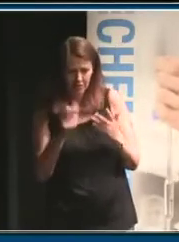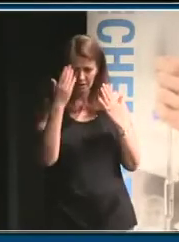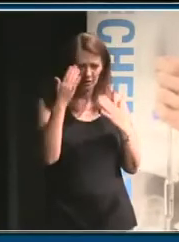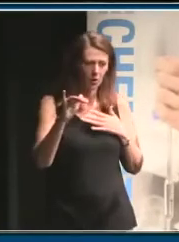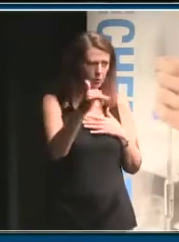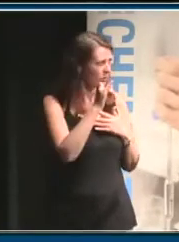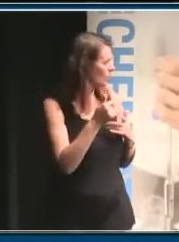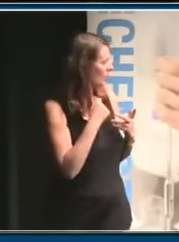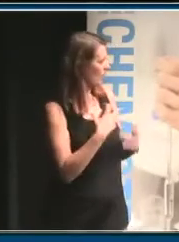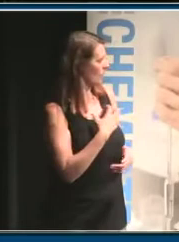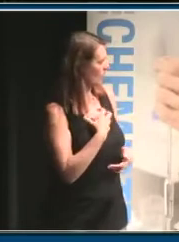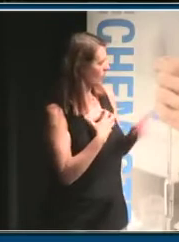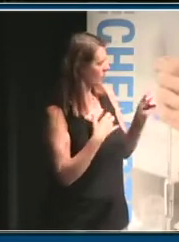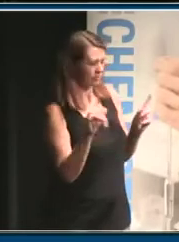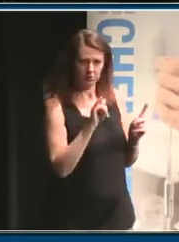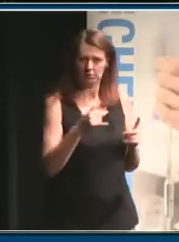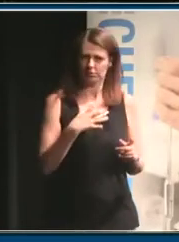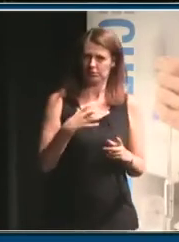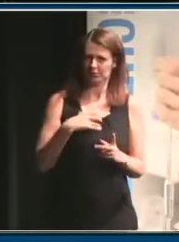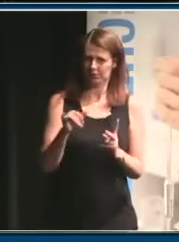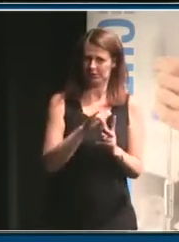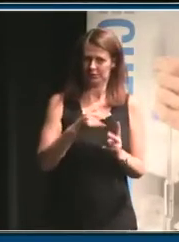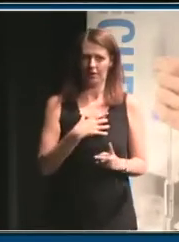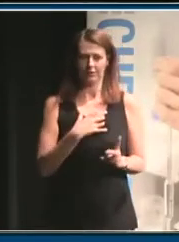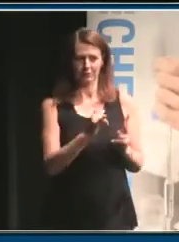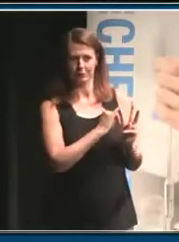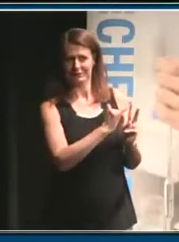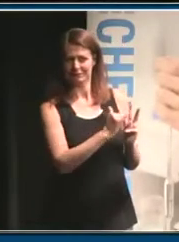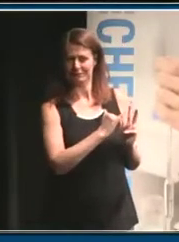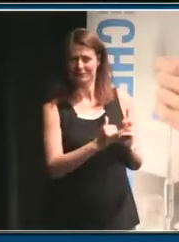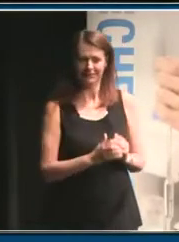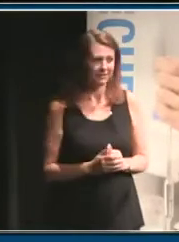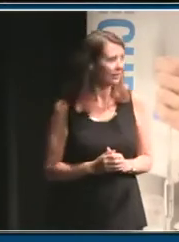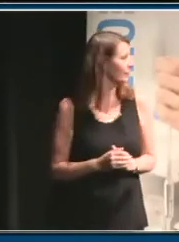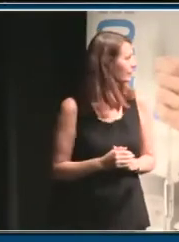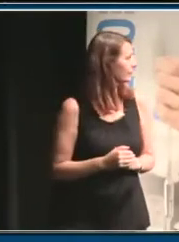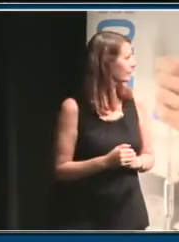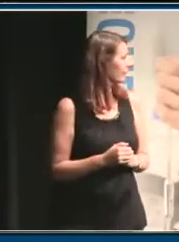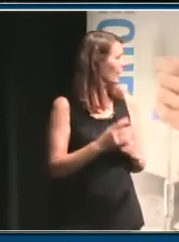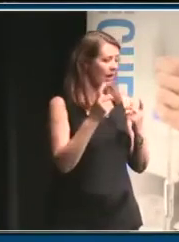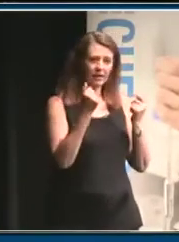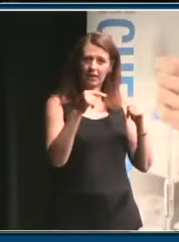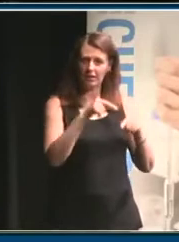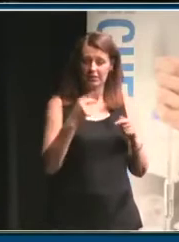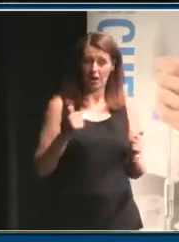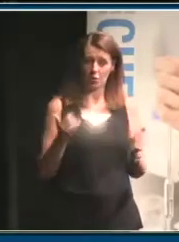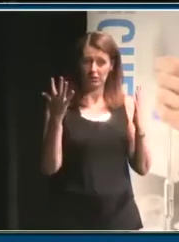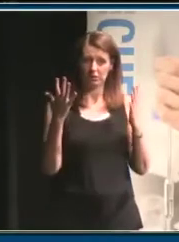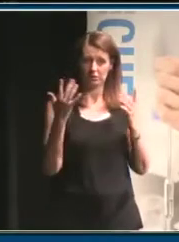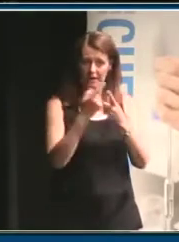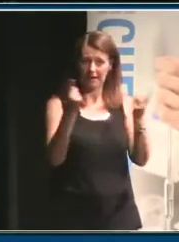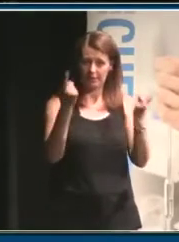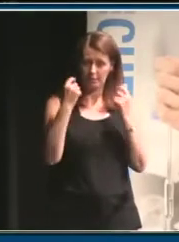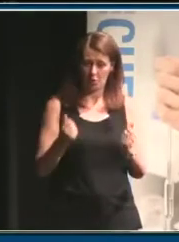looks more frightened in that picture! What did I do after this? I quit, I quit academia. Why?